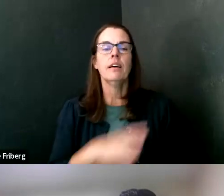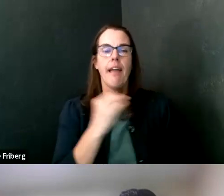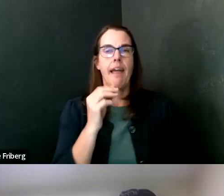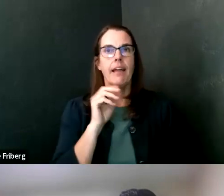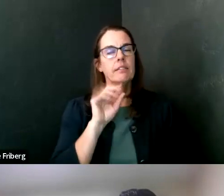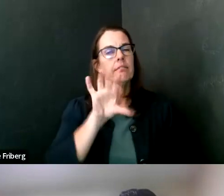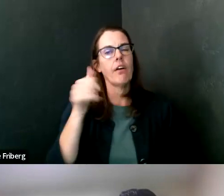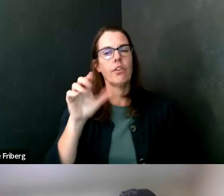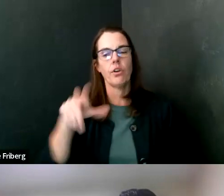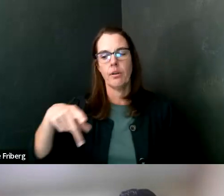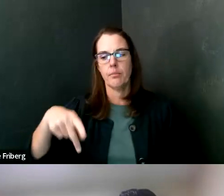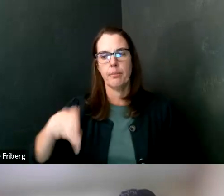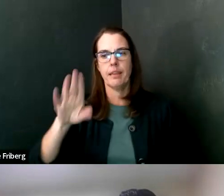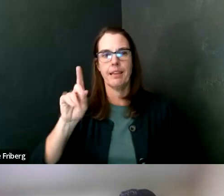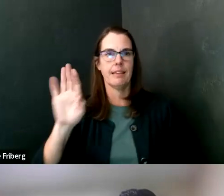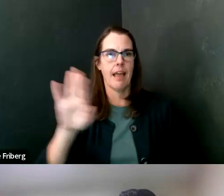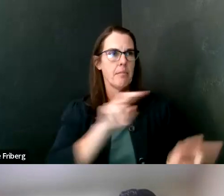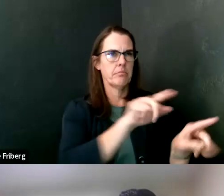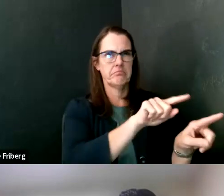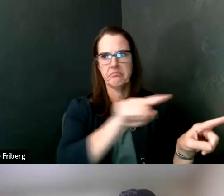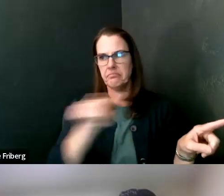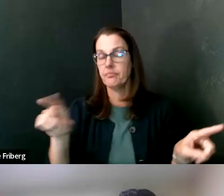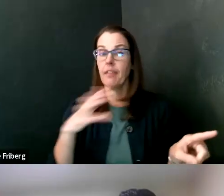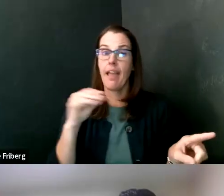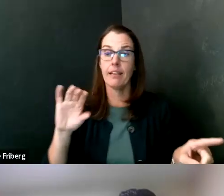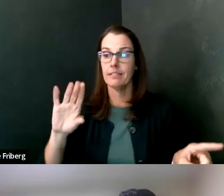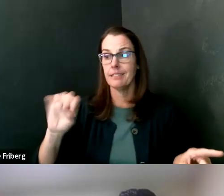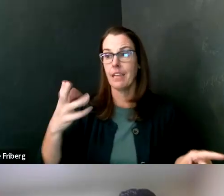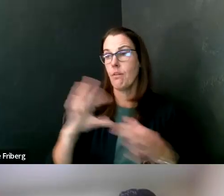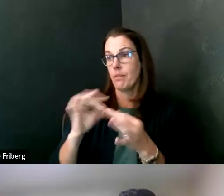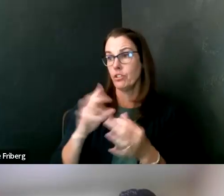since Sarah has um mentioned that you guys do look at what other PDABs are doing. Um,